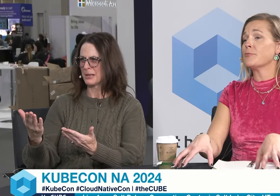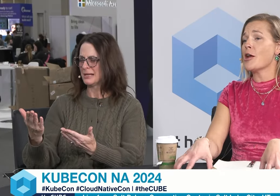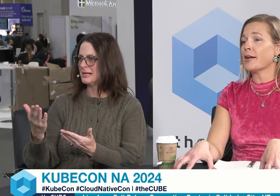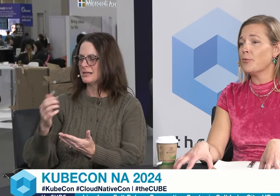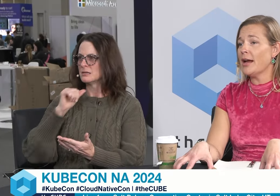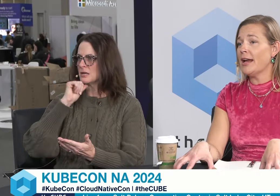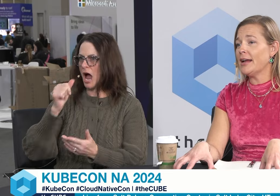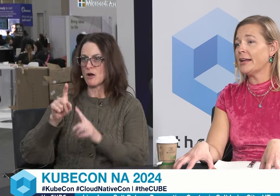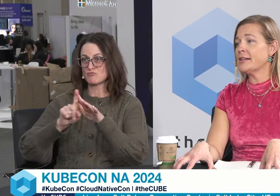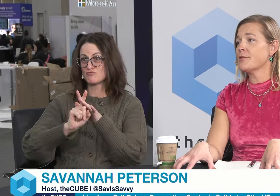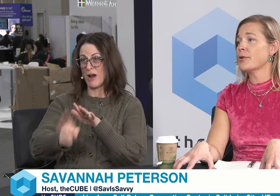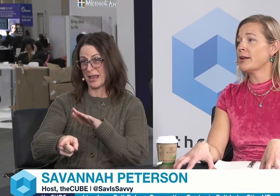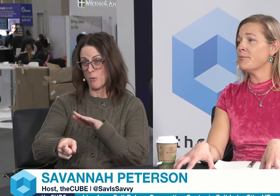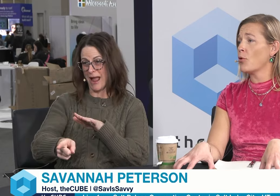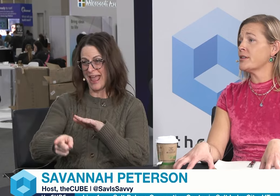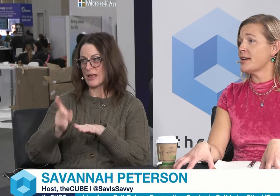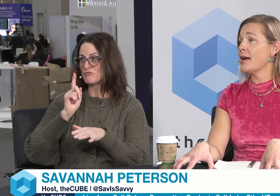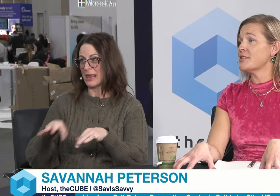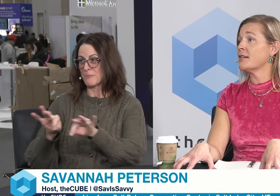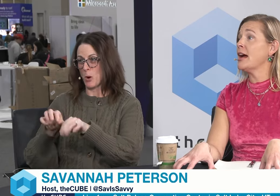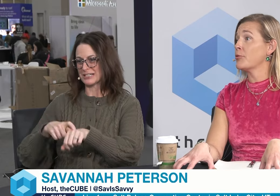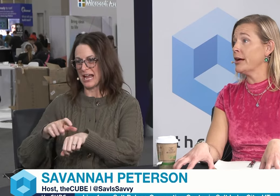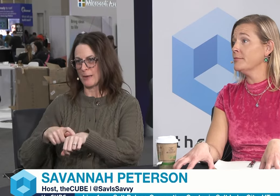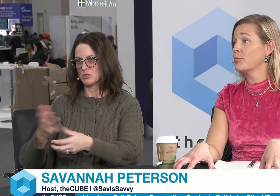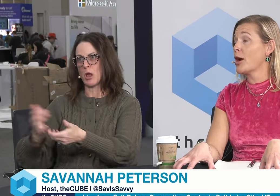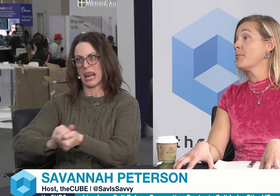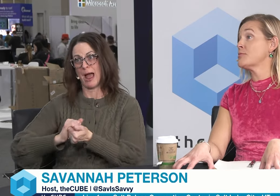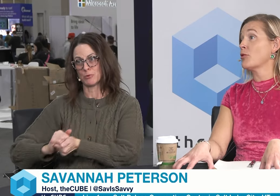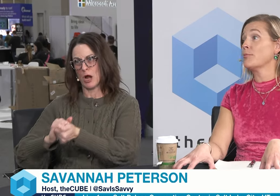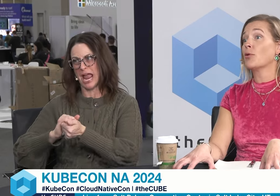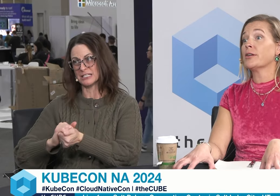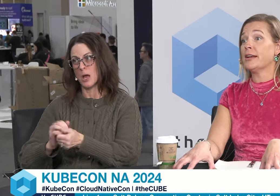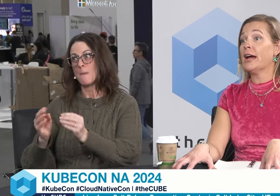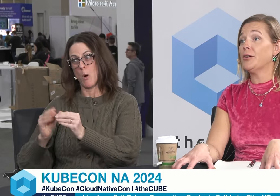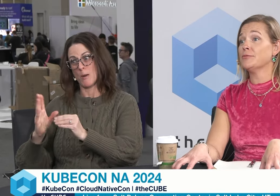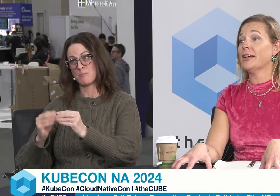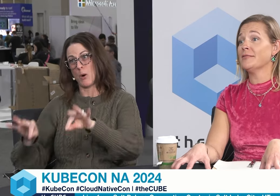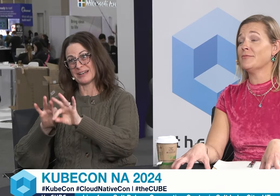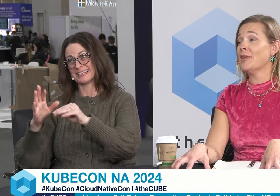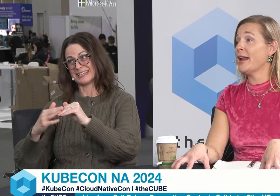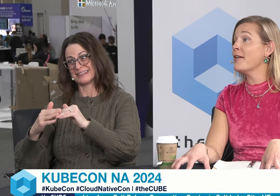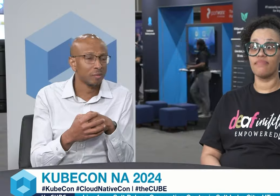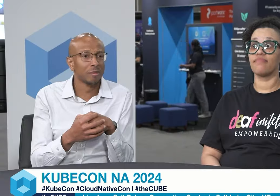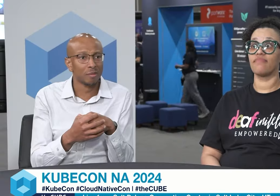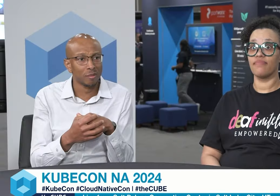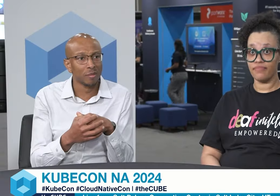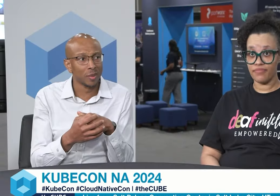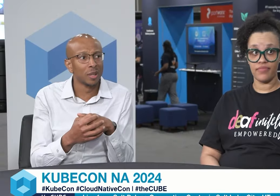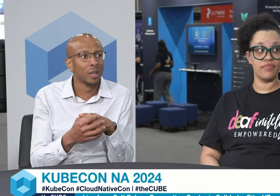Rather than running away, it's a really important time to collaborate. Perhaps more important now than ever to make sure